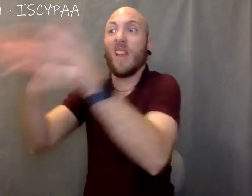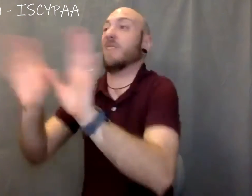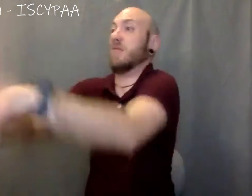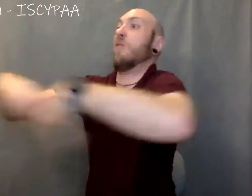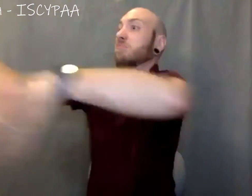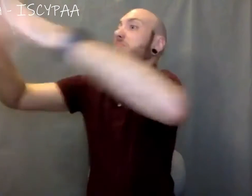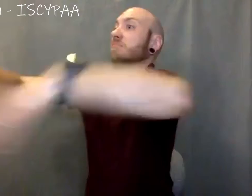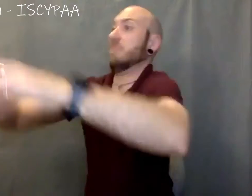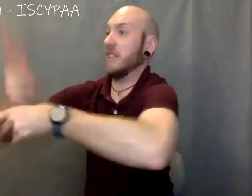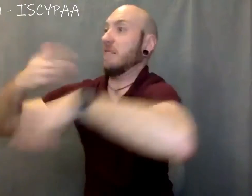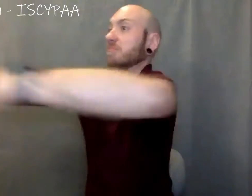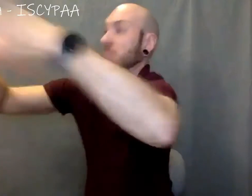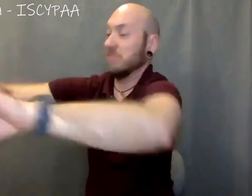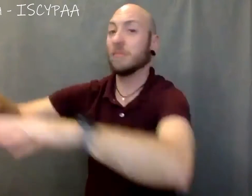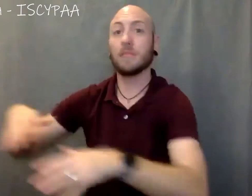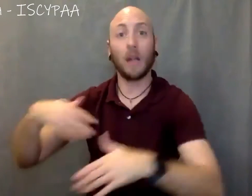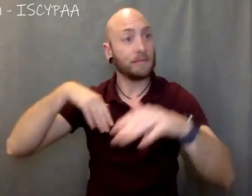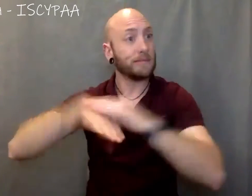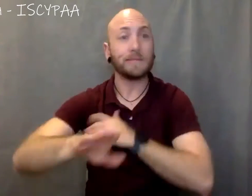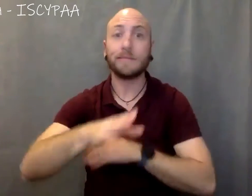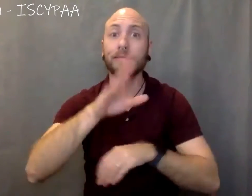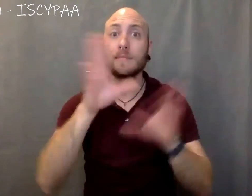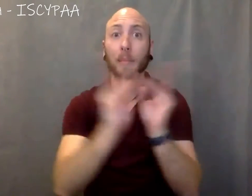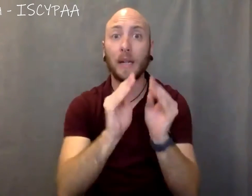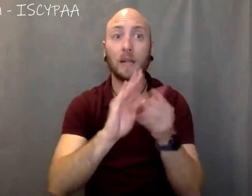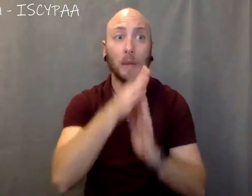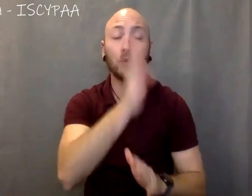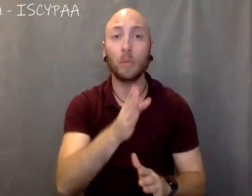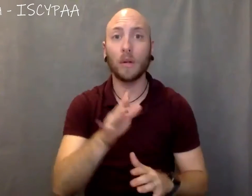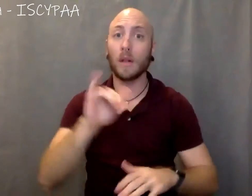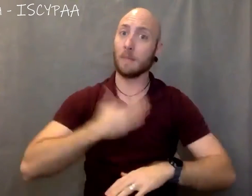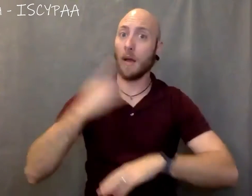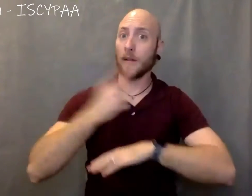So that's my sobriety date. It has not been like all rainbows and unicorn